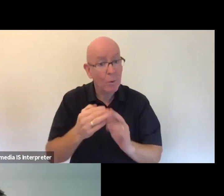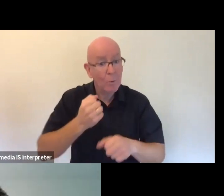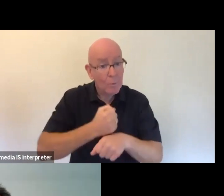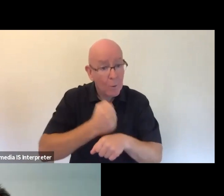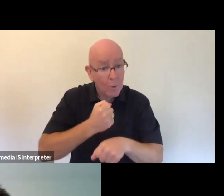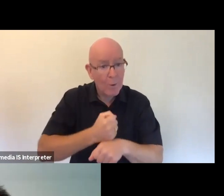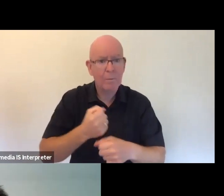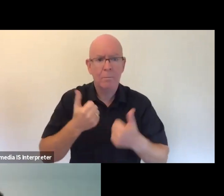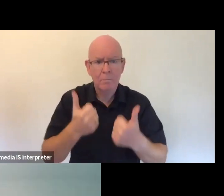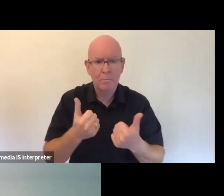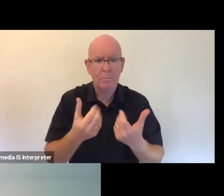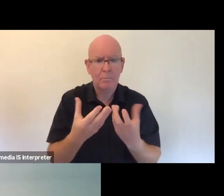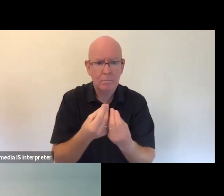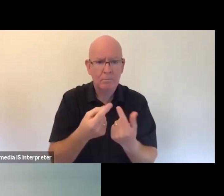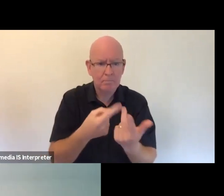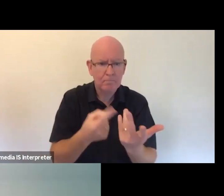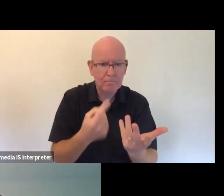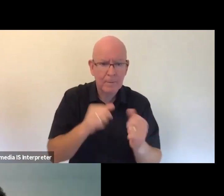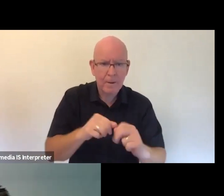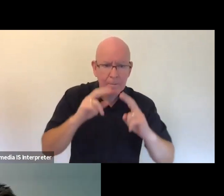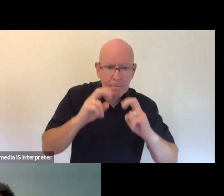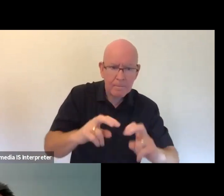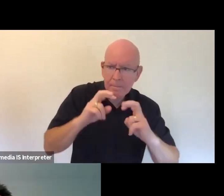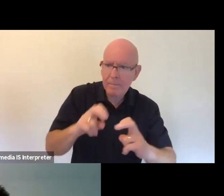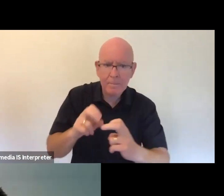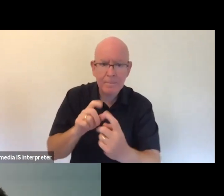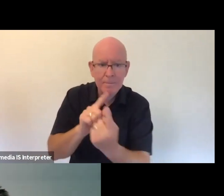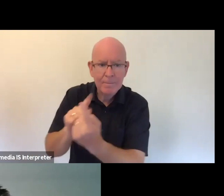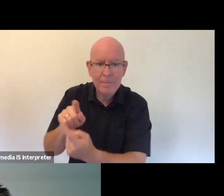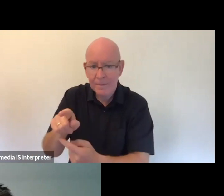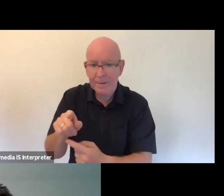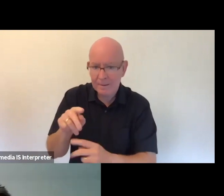But one of the reasons… So first, they adopted a flexible approach, community level,